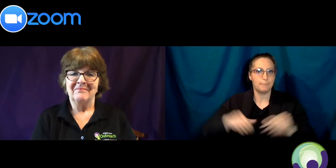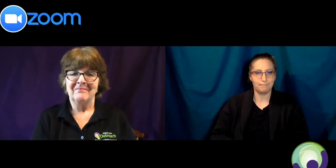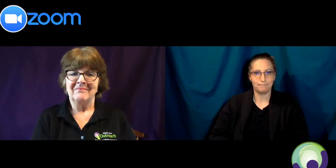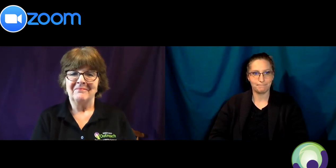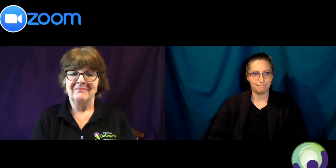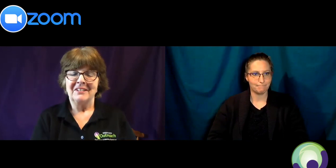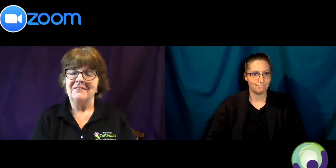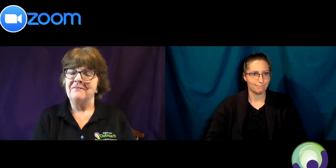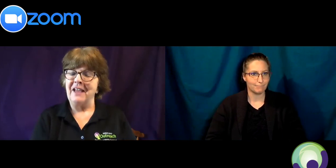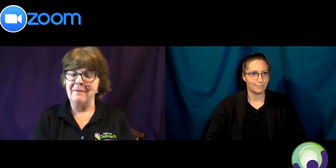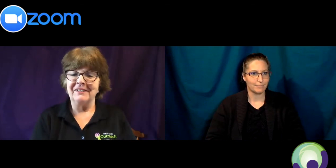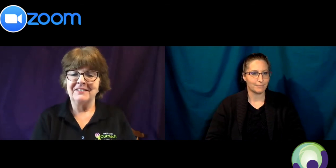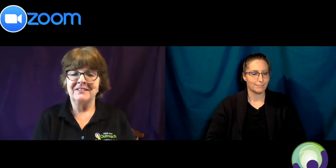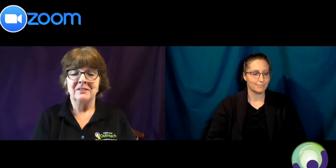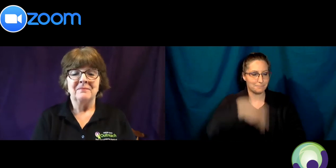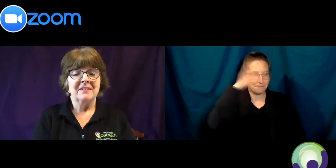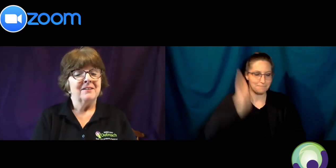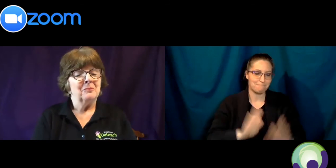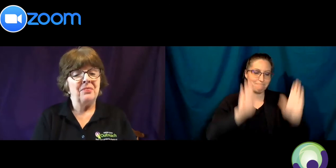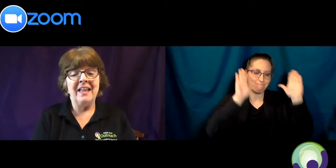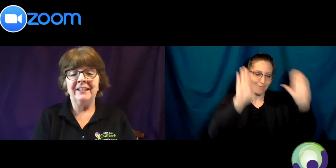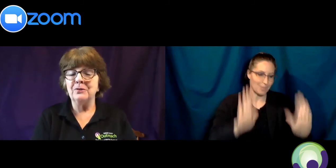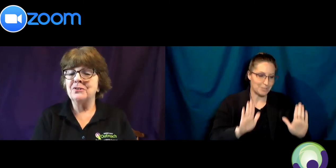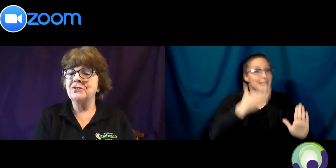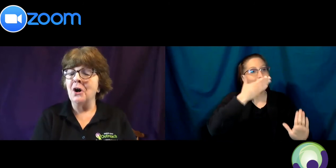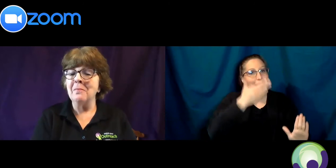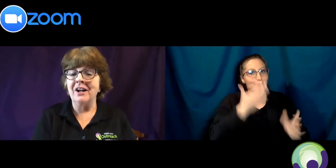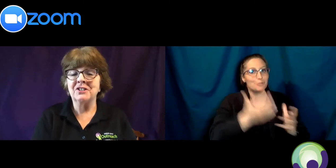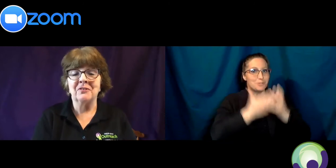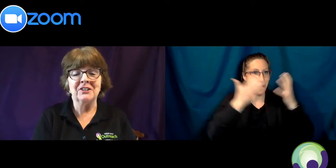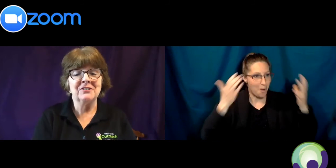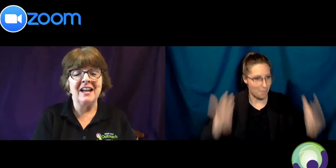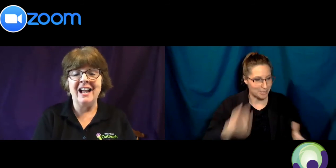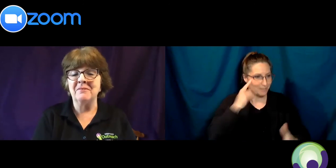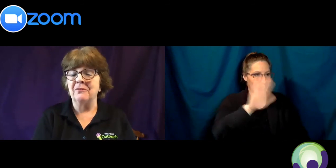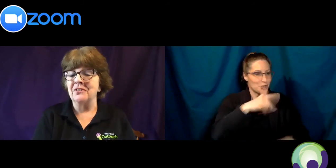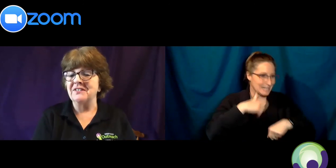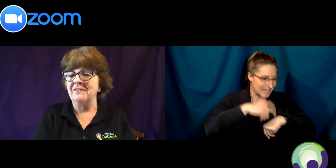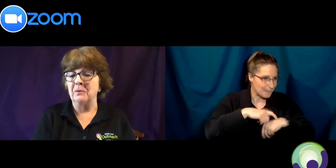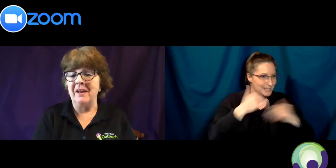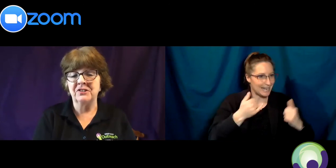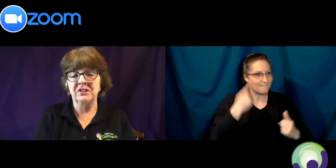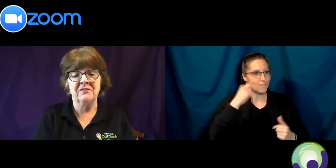Maryann: Fabulous. Well thank you so much for your time and for this information and for